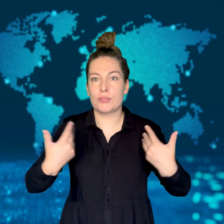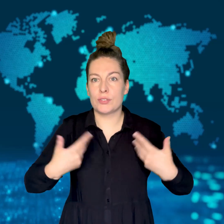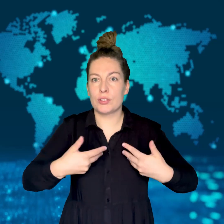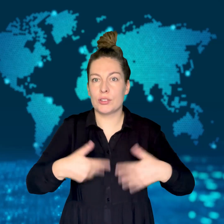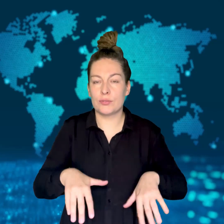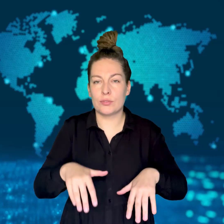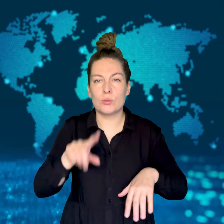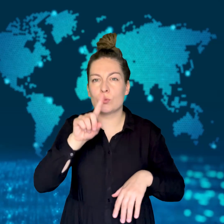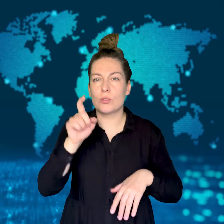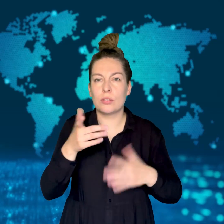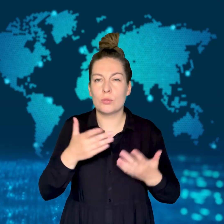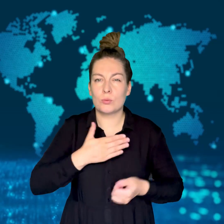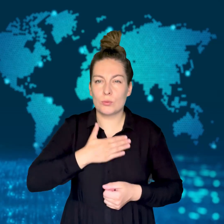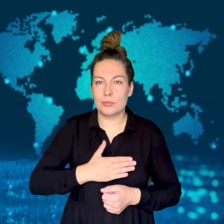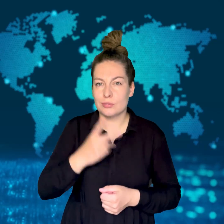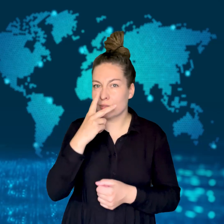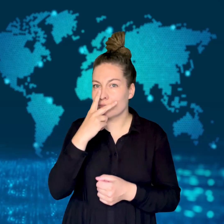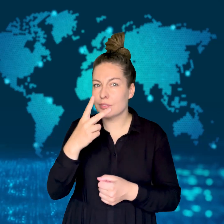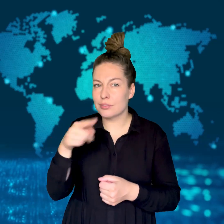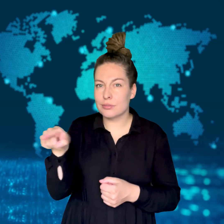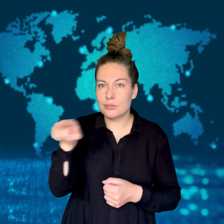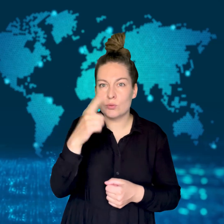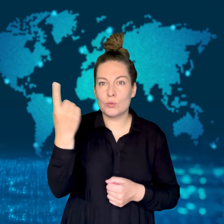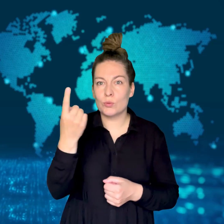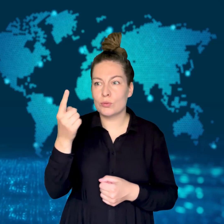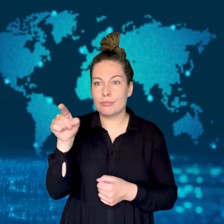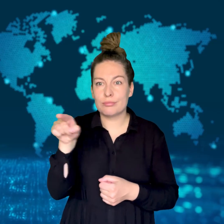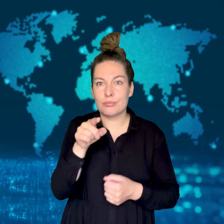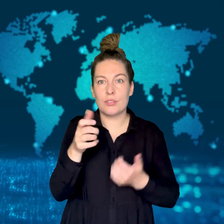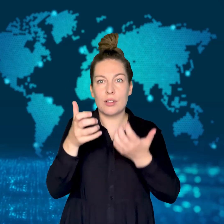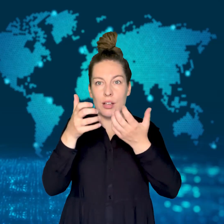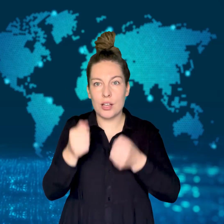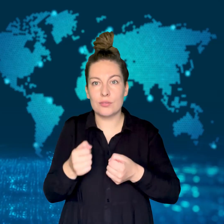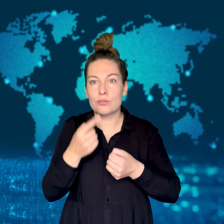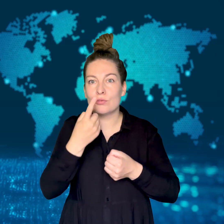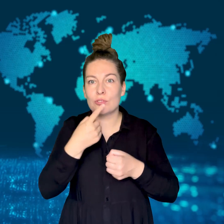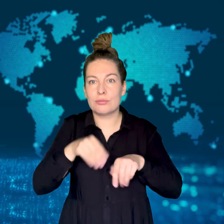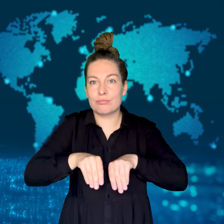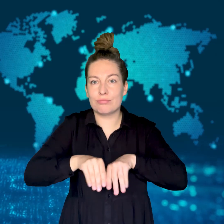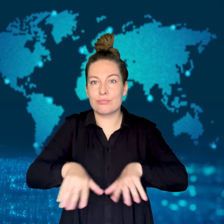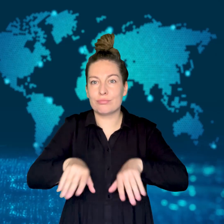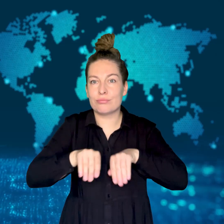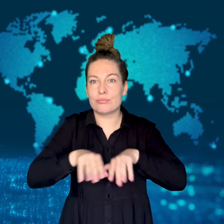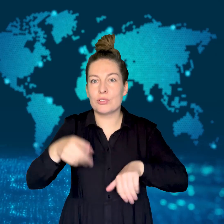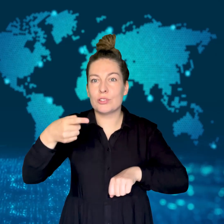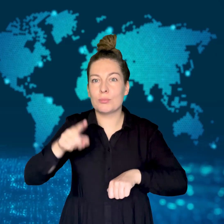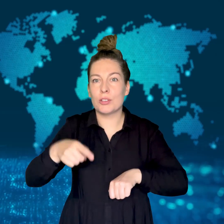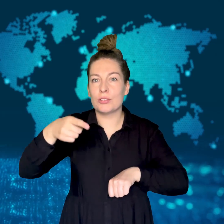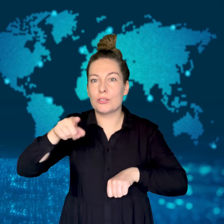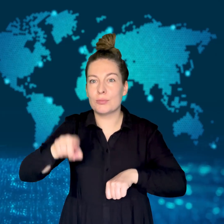see who was having a period.